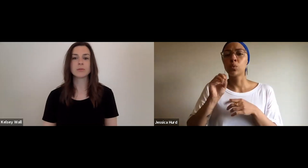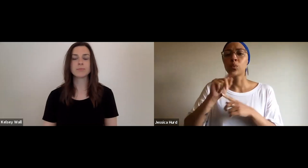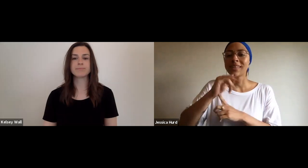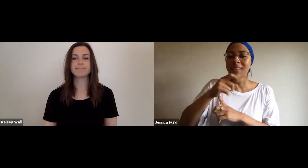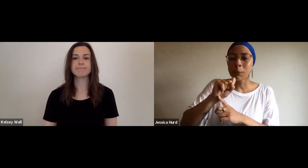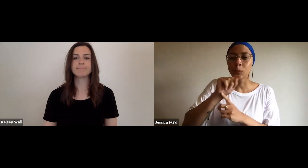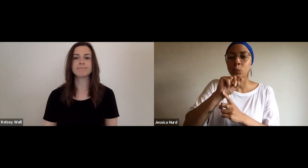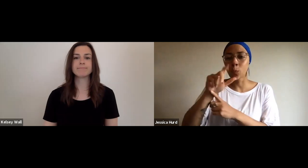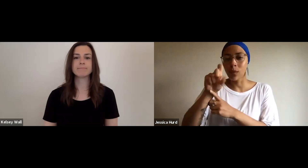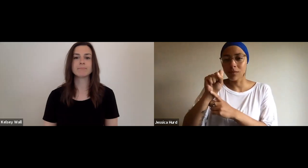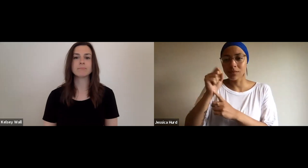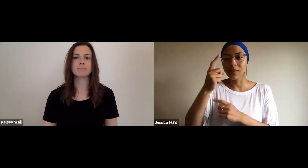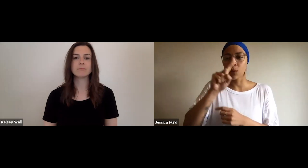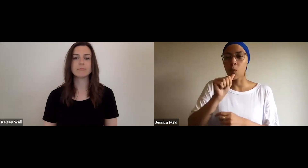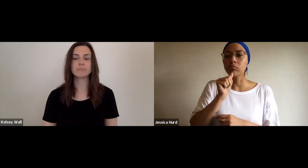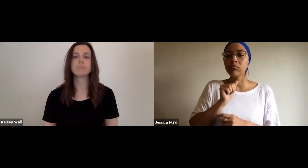Now we'd like to transition into techniques